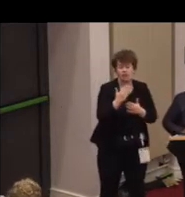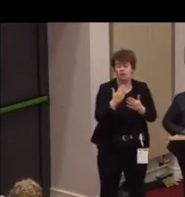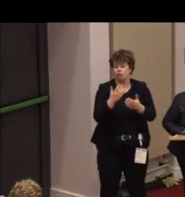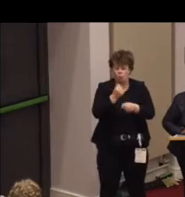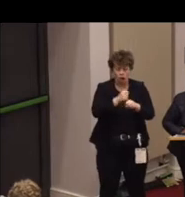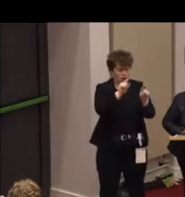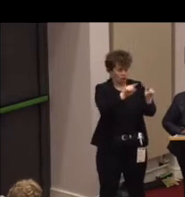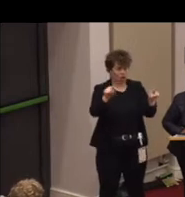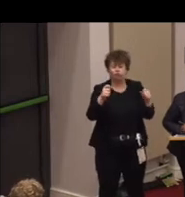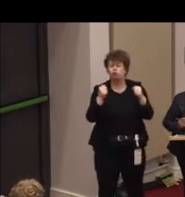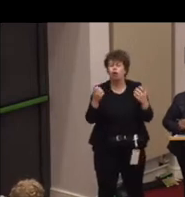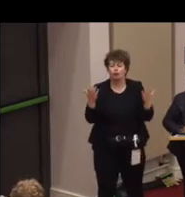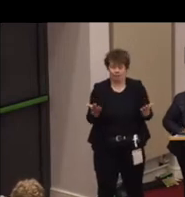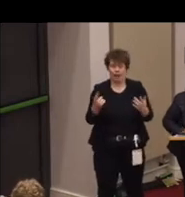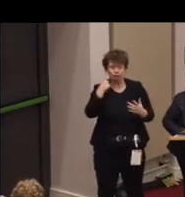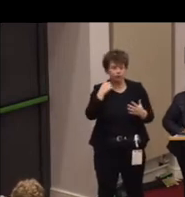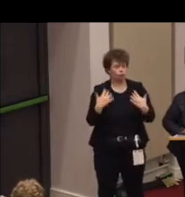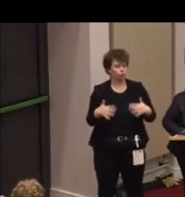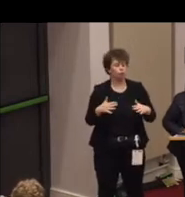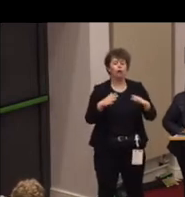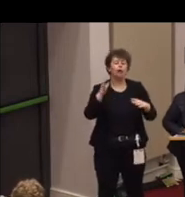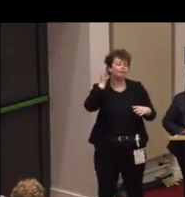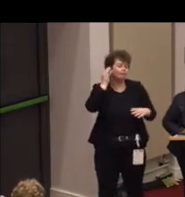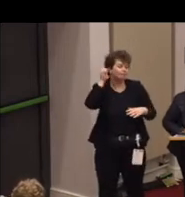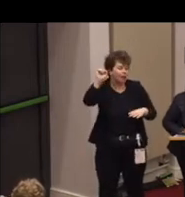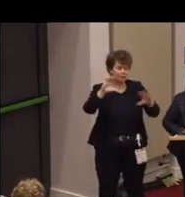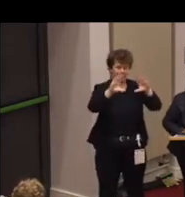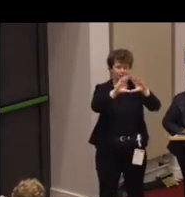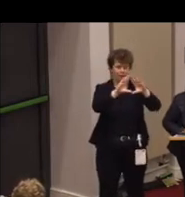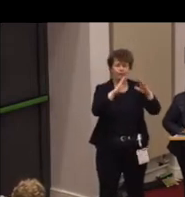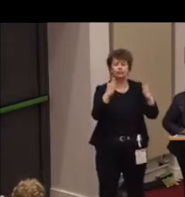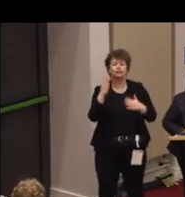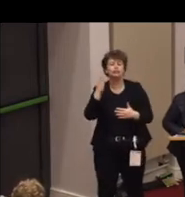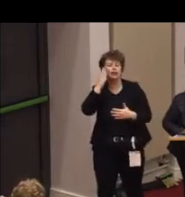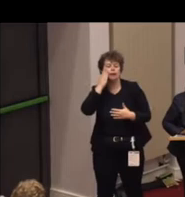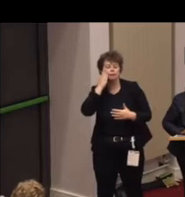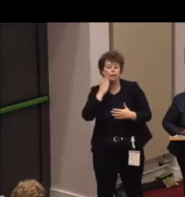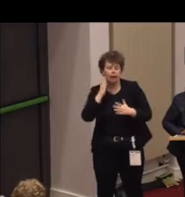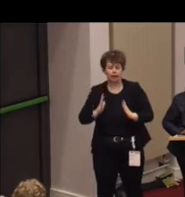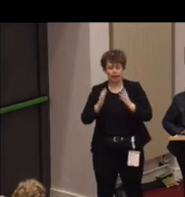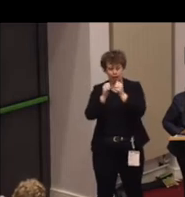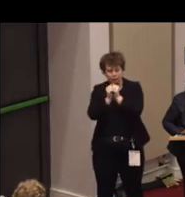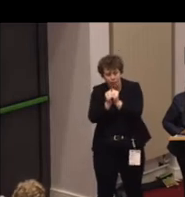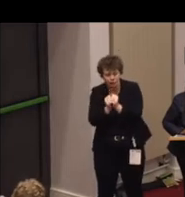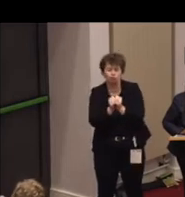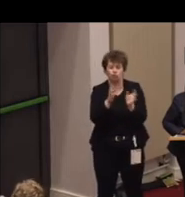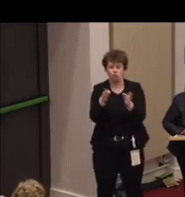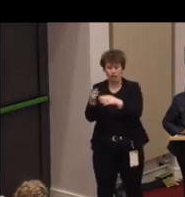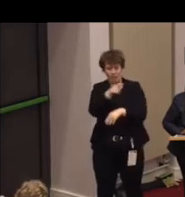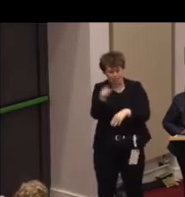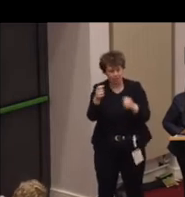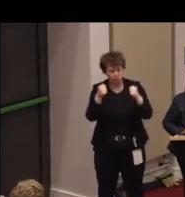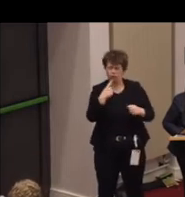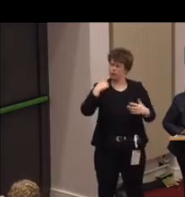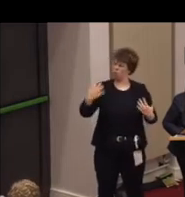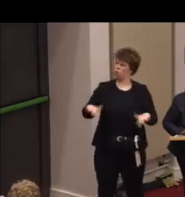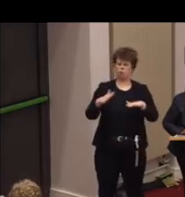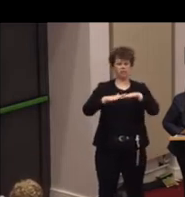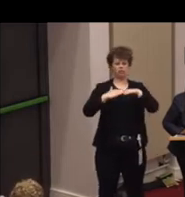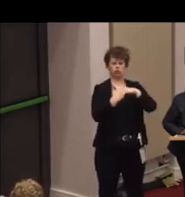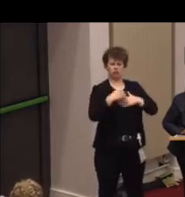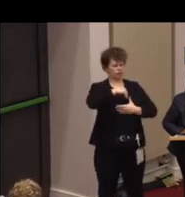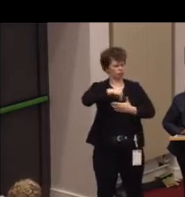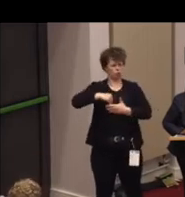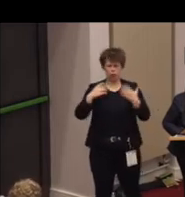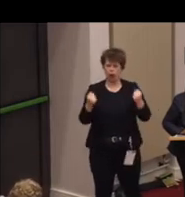the feminist disability, rational and others. Many have been initiated at this present moment